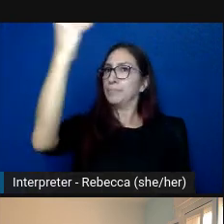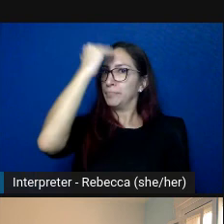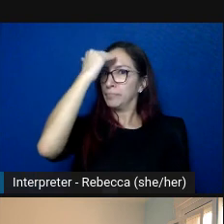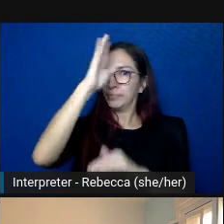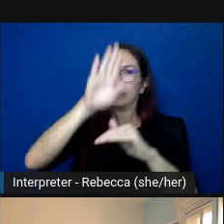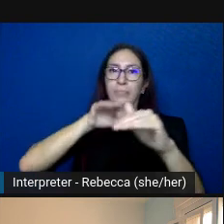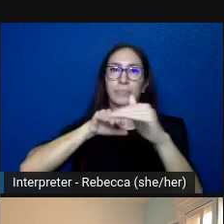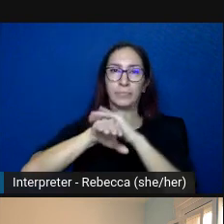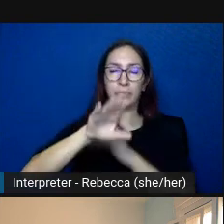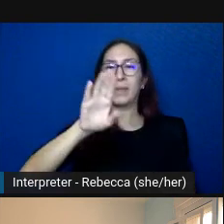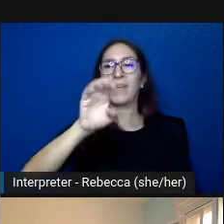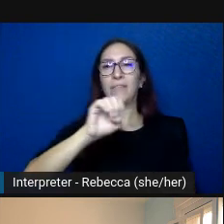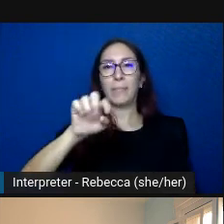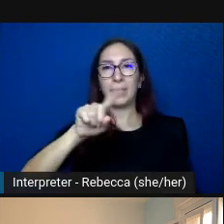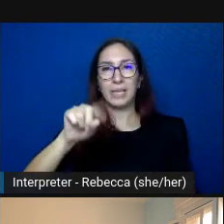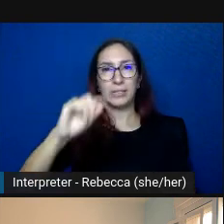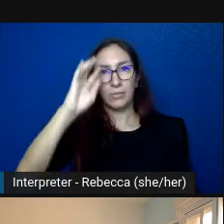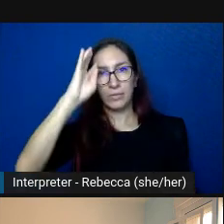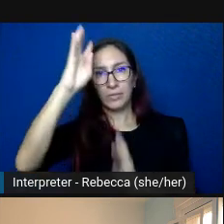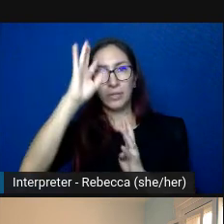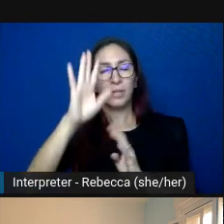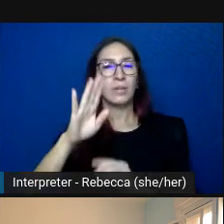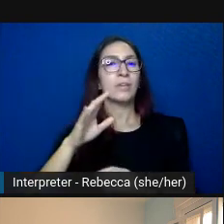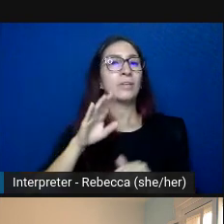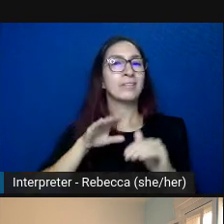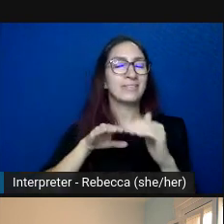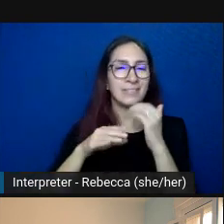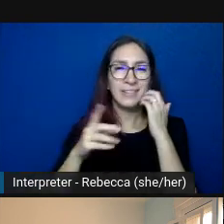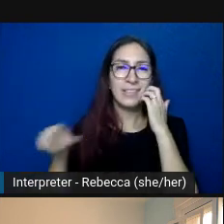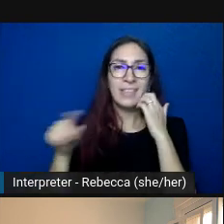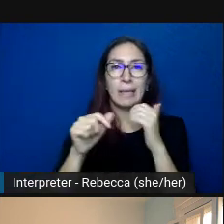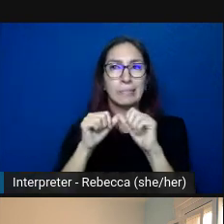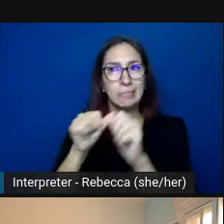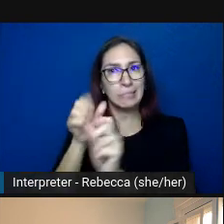still kept using it.